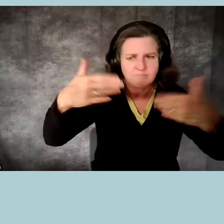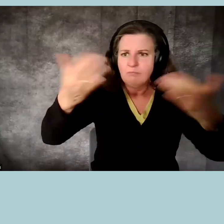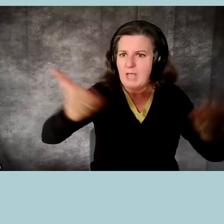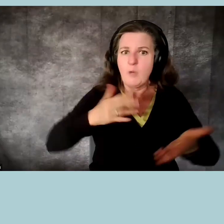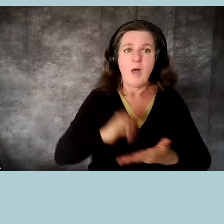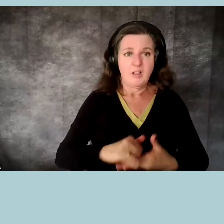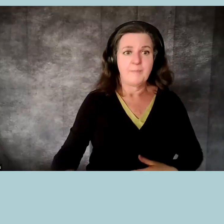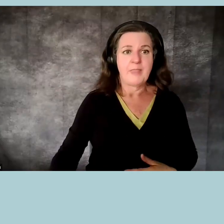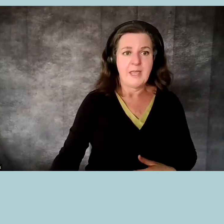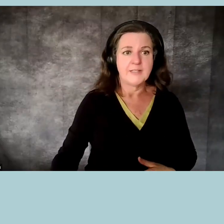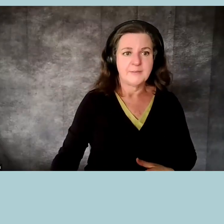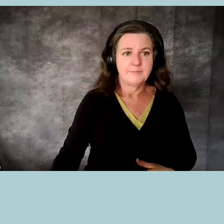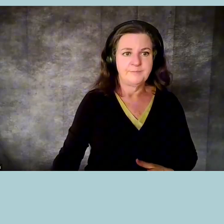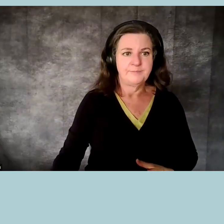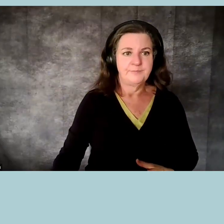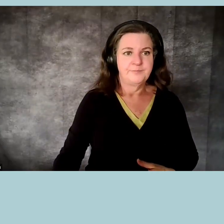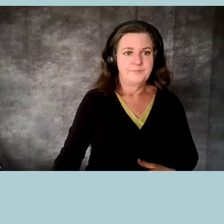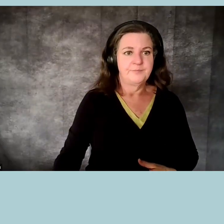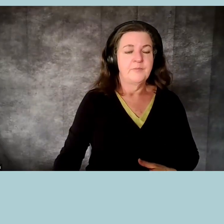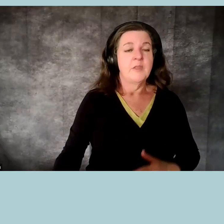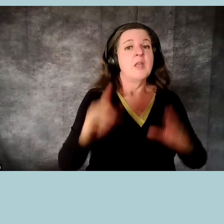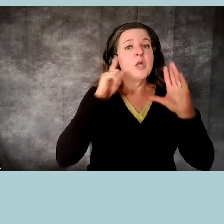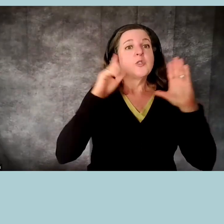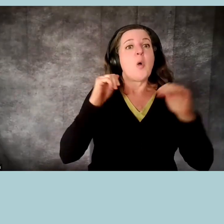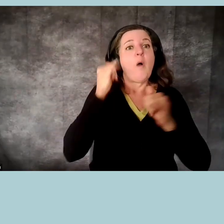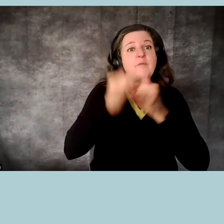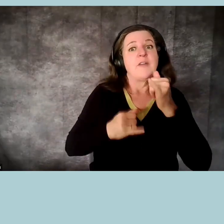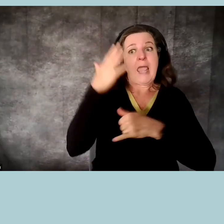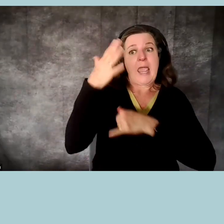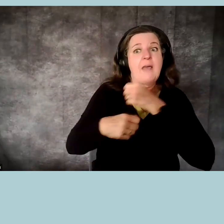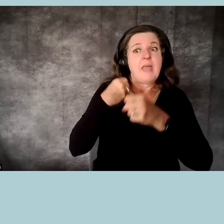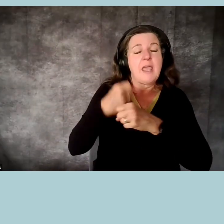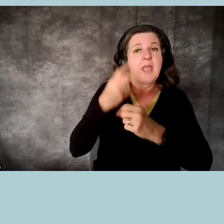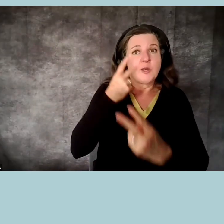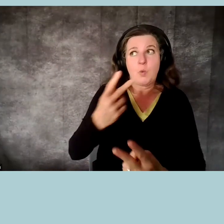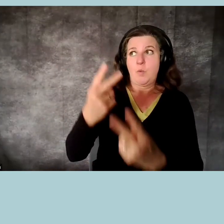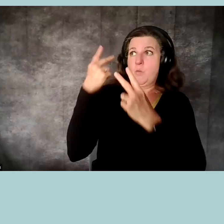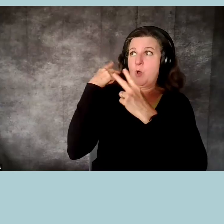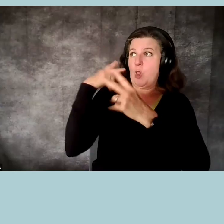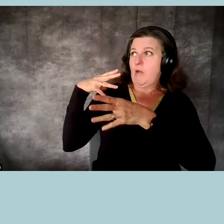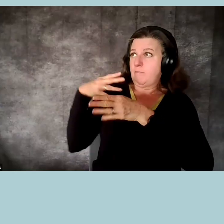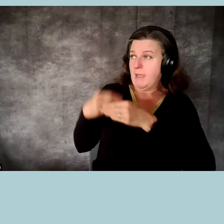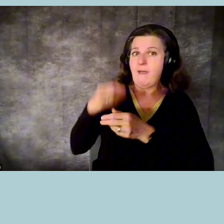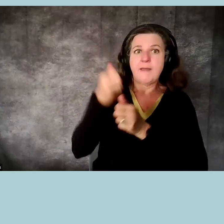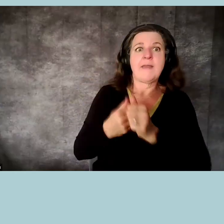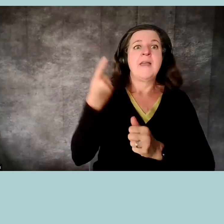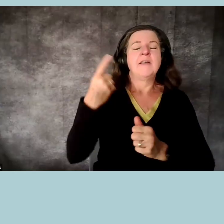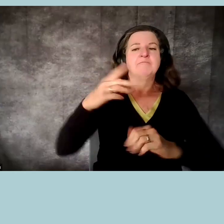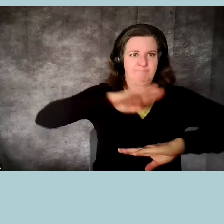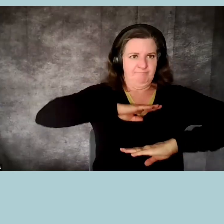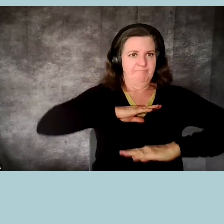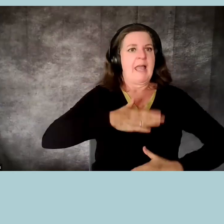yeah. So hopefully at the end of five years, we look back and everyone is happy with the progress we've made.